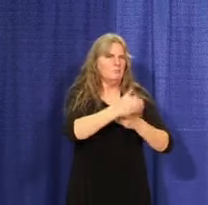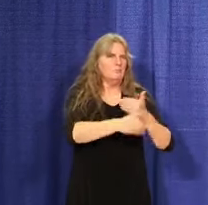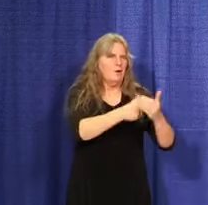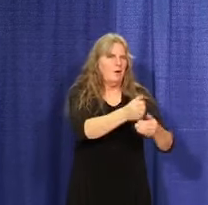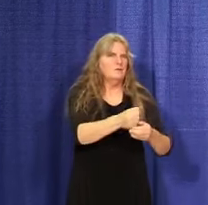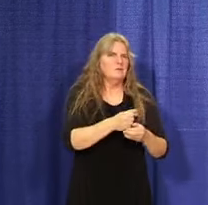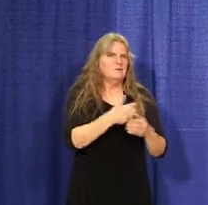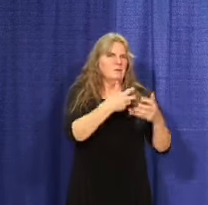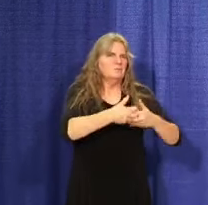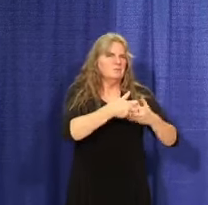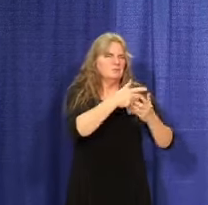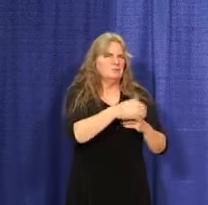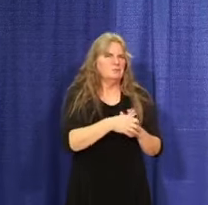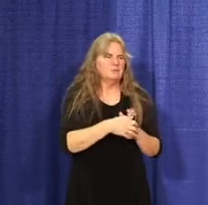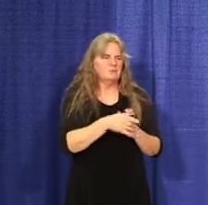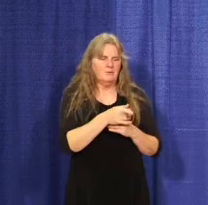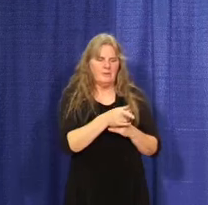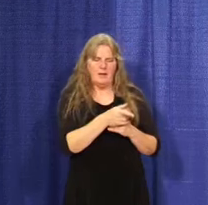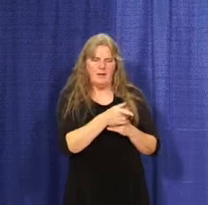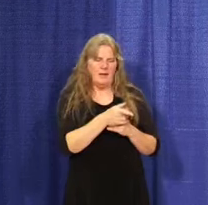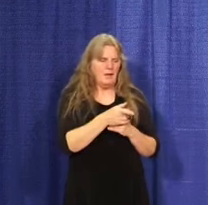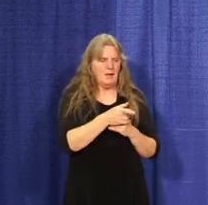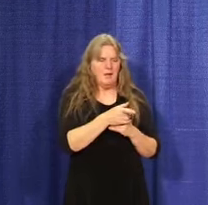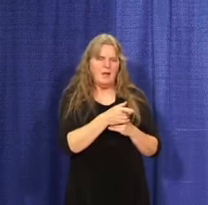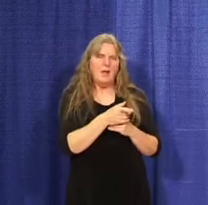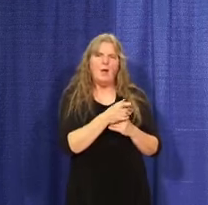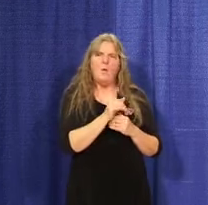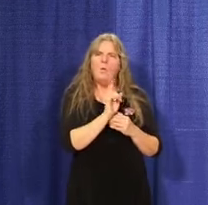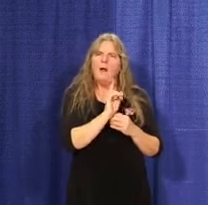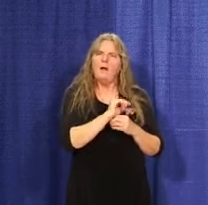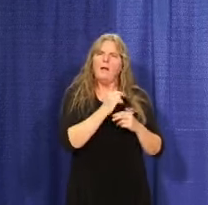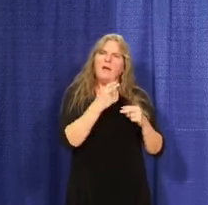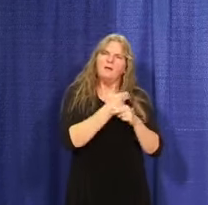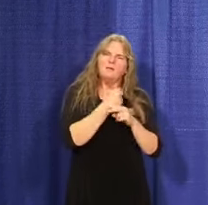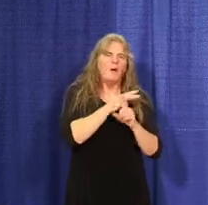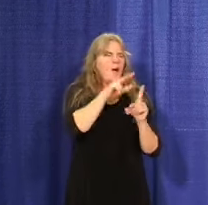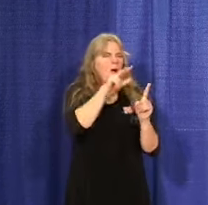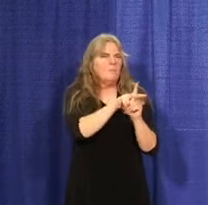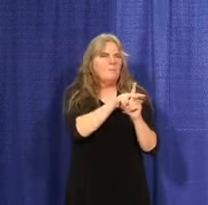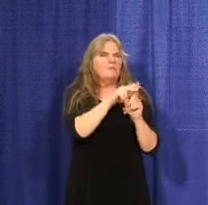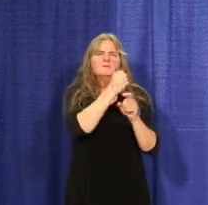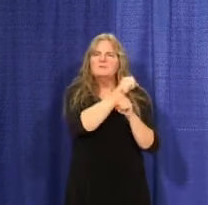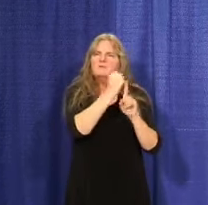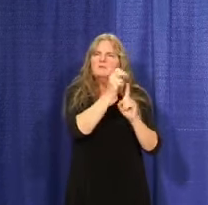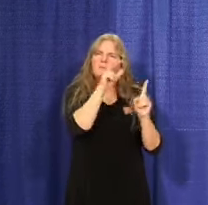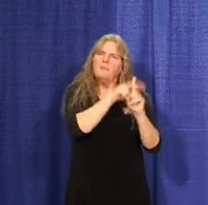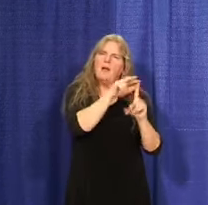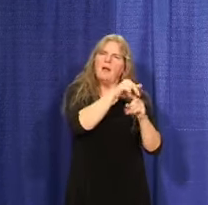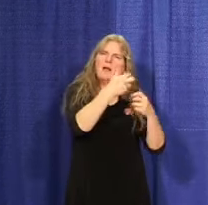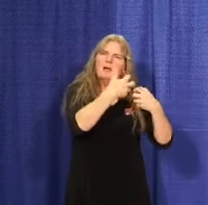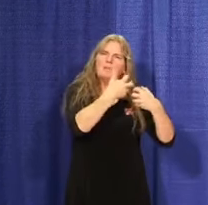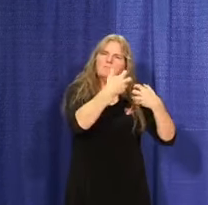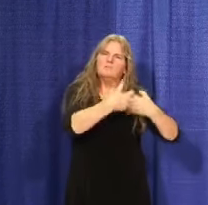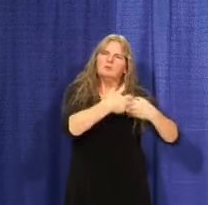its place. Finding its place in our testing armamentarium. Pat: Thank you.